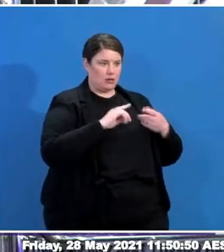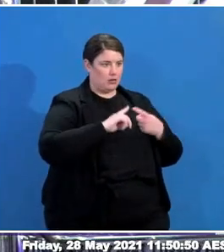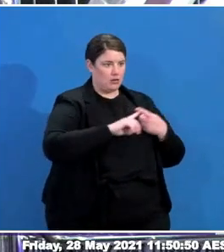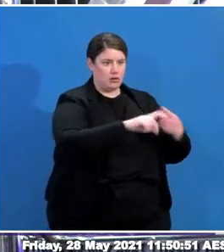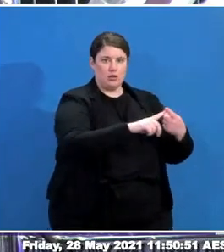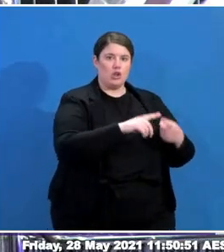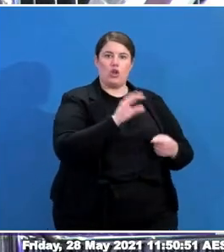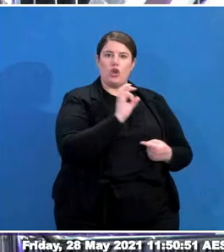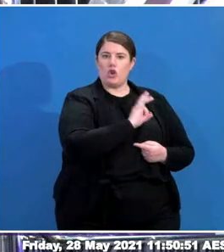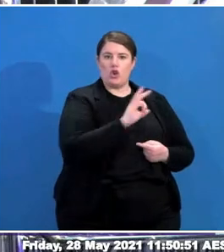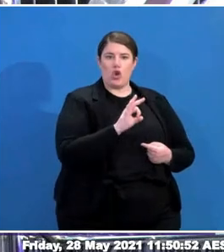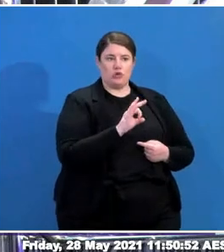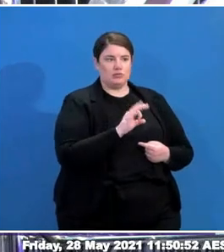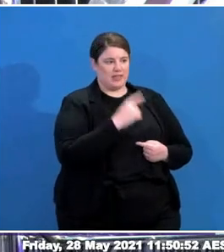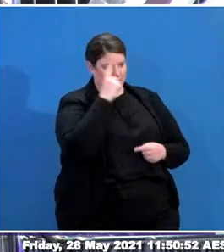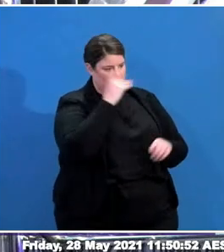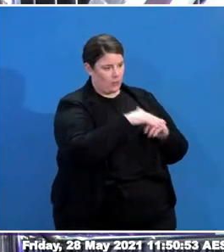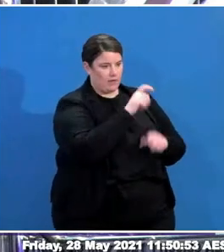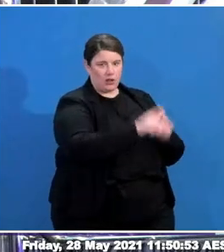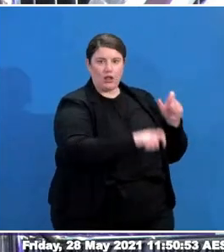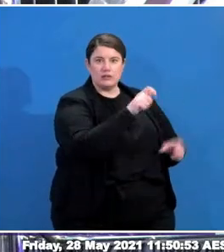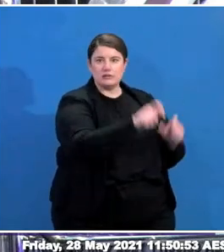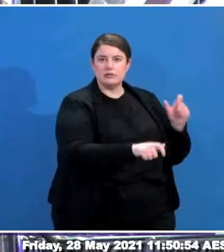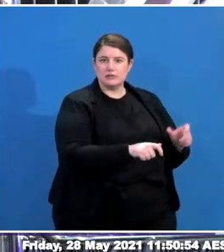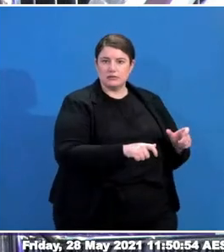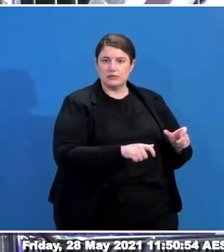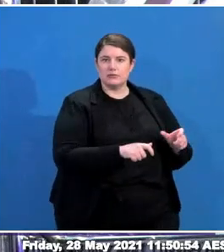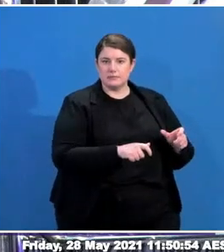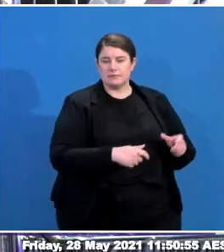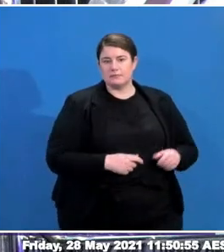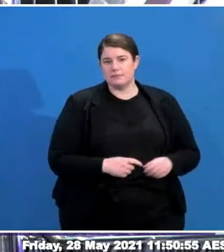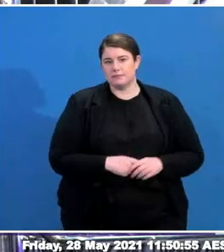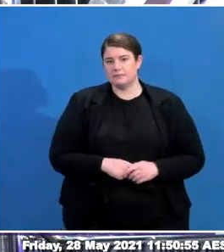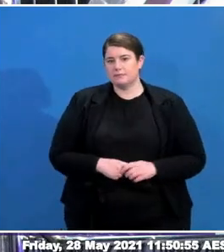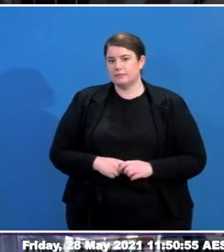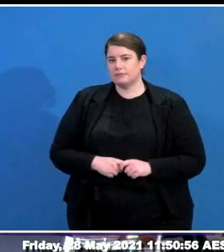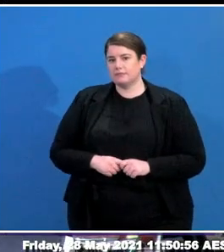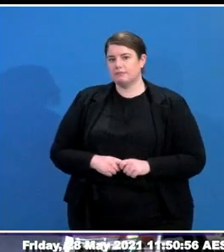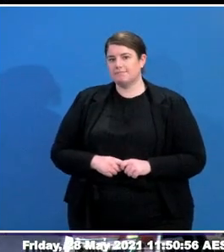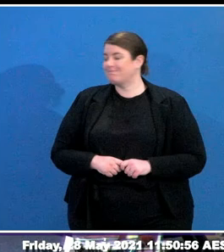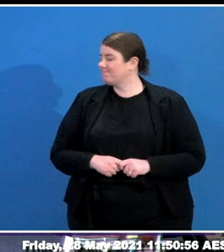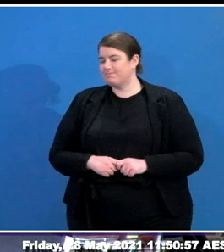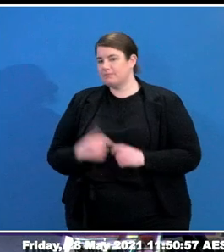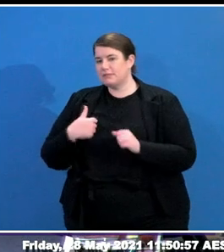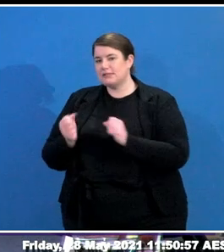liability rather than genuinely focusing on the interests and needs of clients? No, I don't believe that is the case.